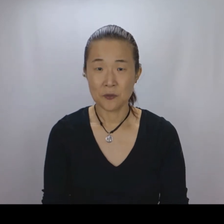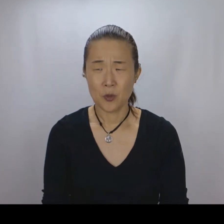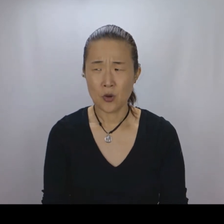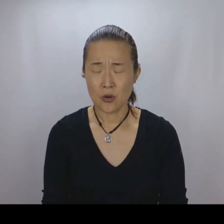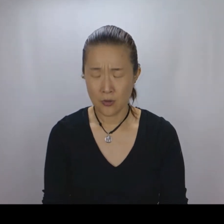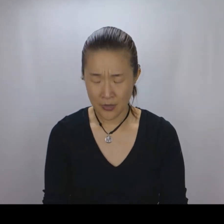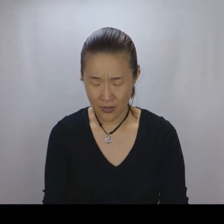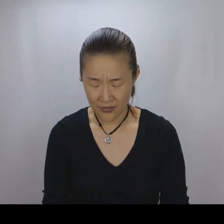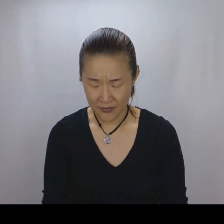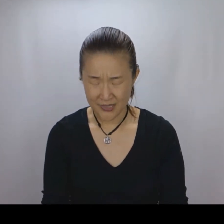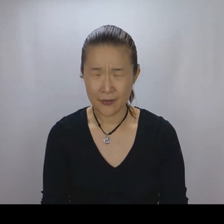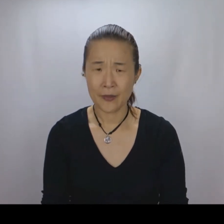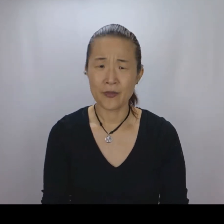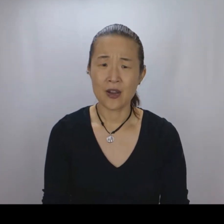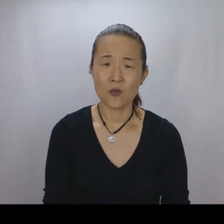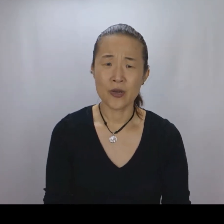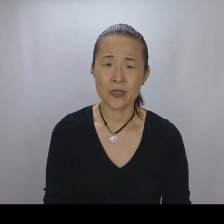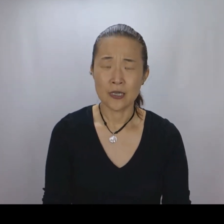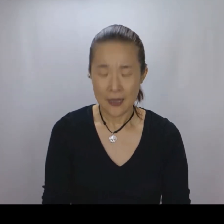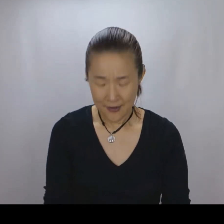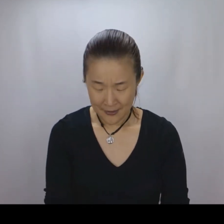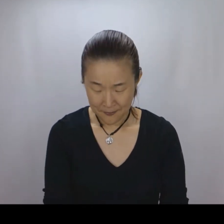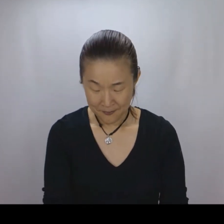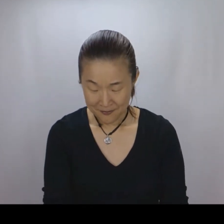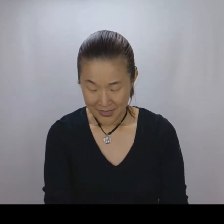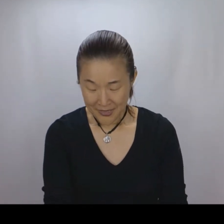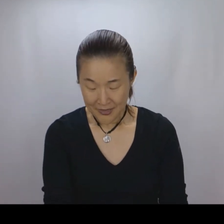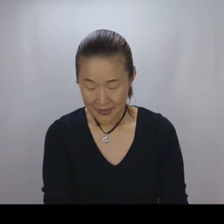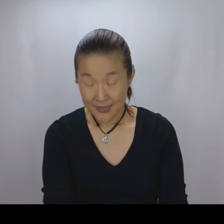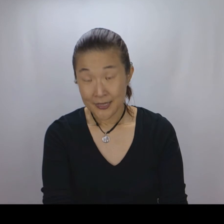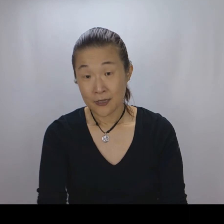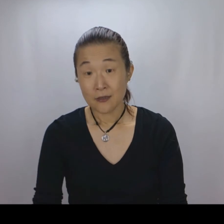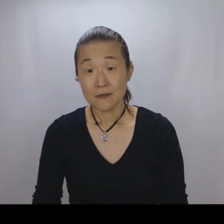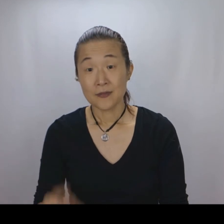we won't go over all of them because some of them are kind of weird, is single.